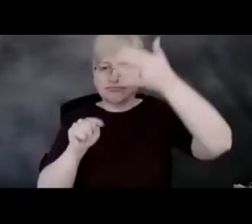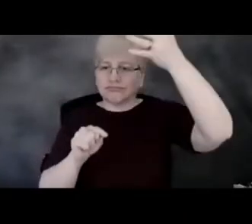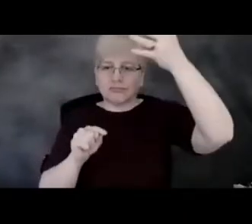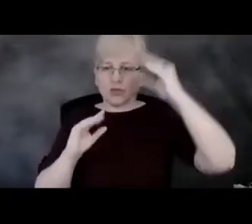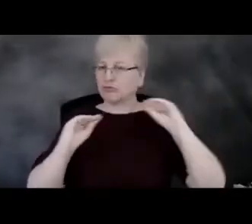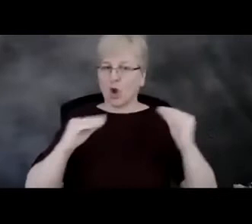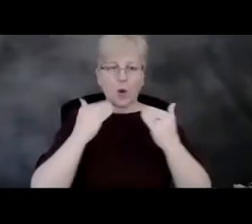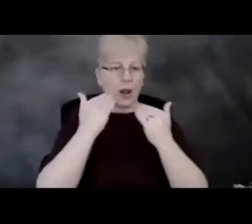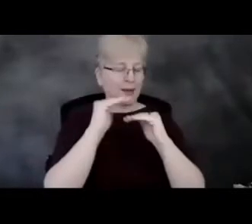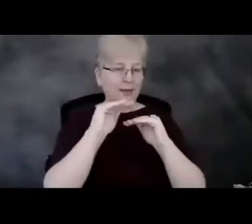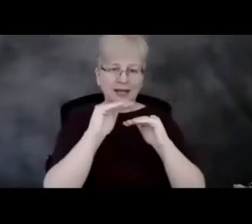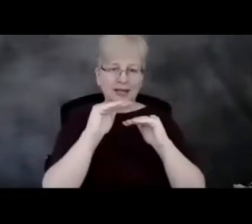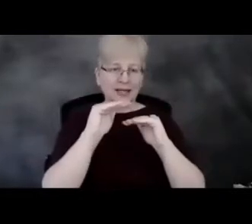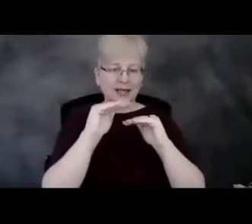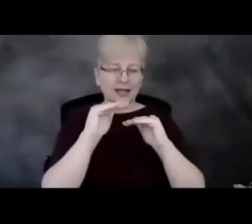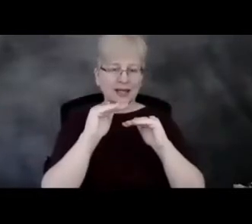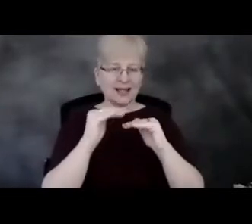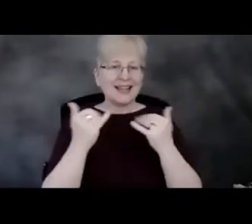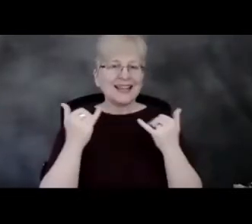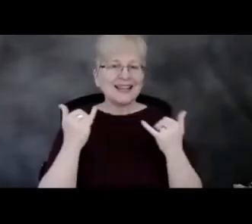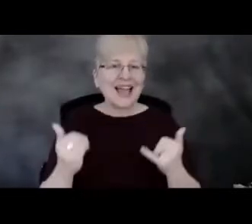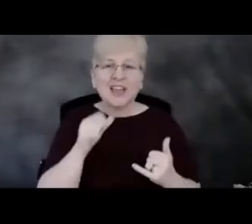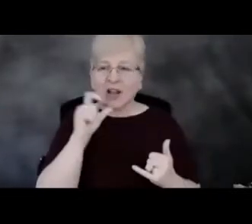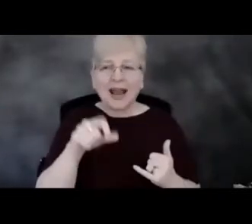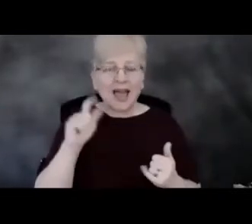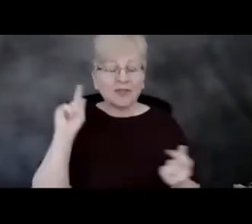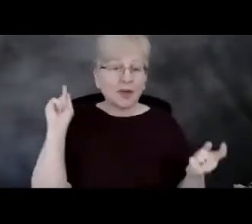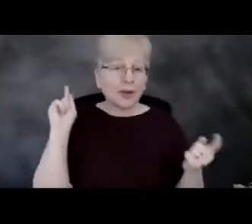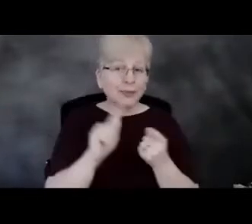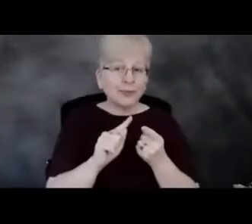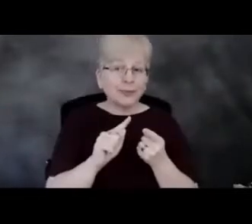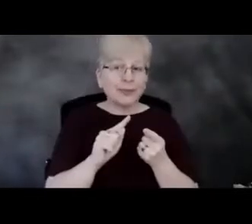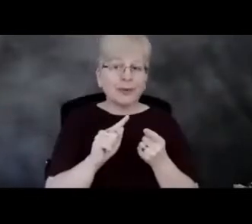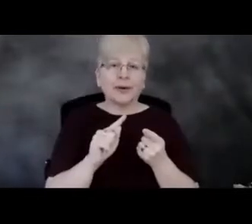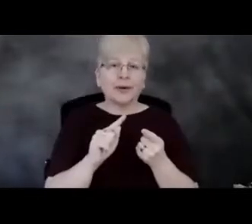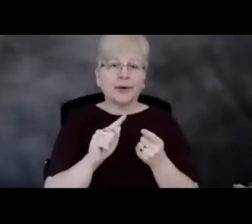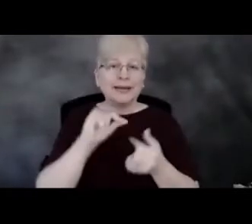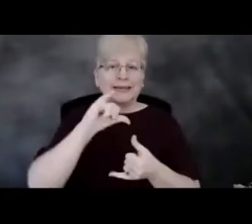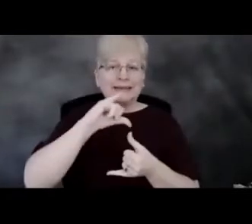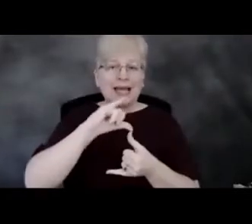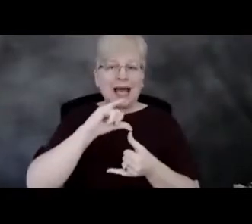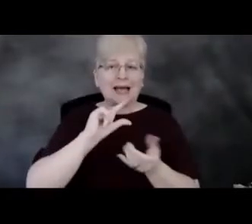you don't have to resort to a smaller font size to get all the content in.